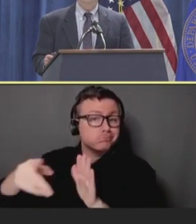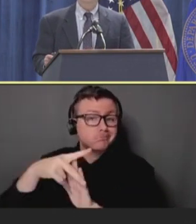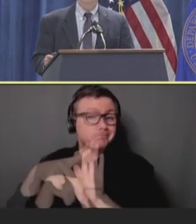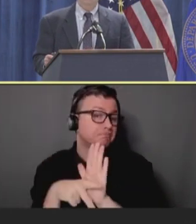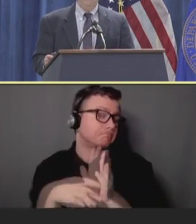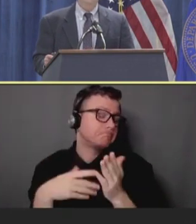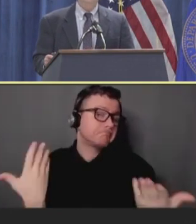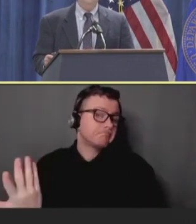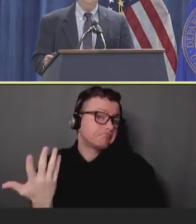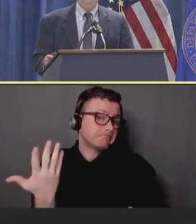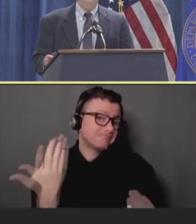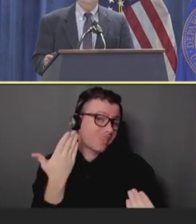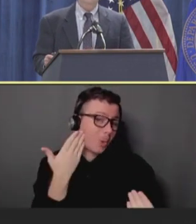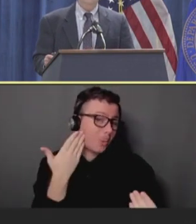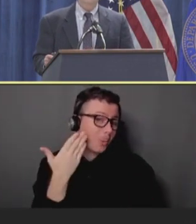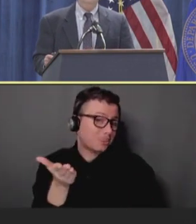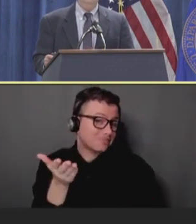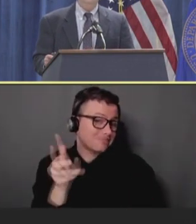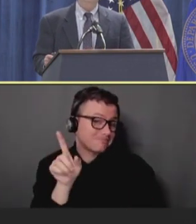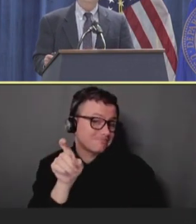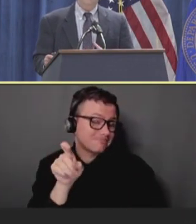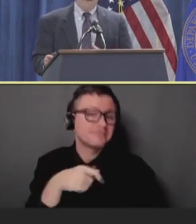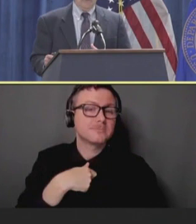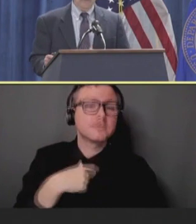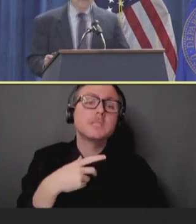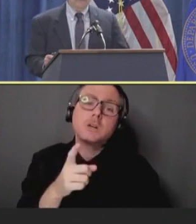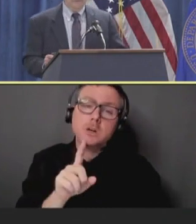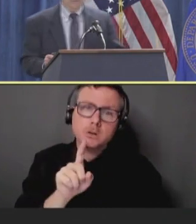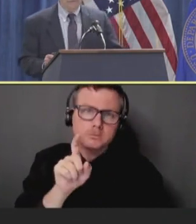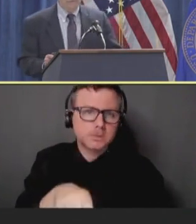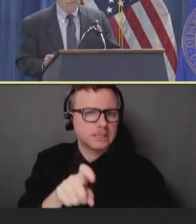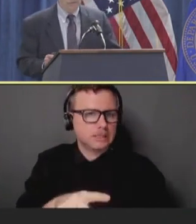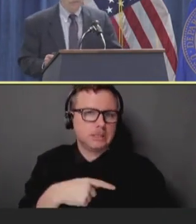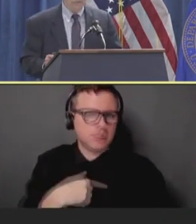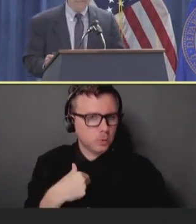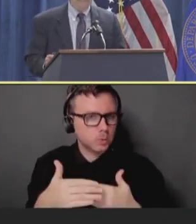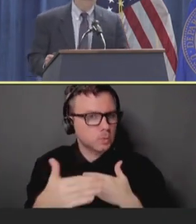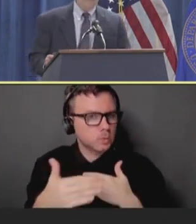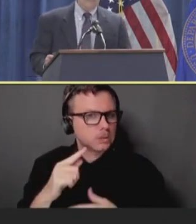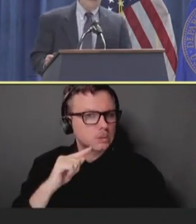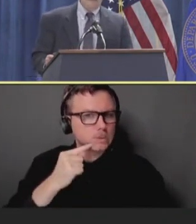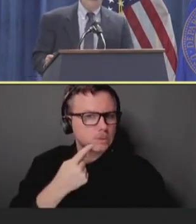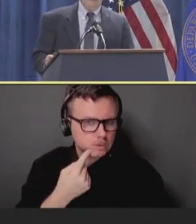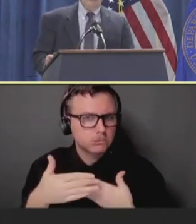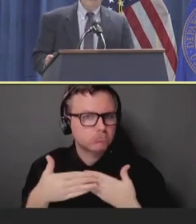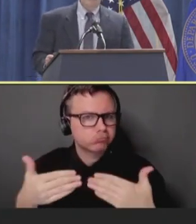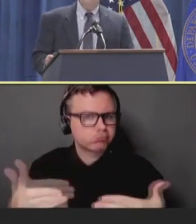But it really is something that we have to take very, very seriously.